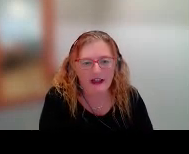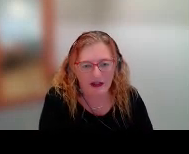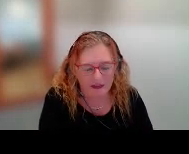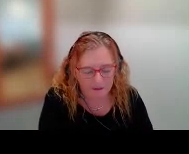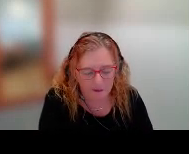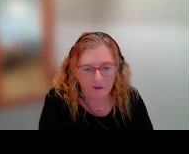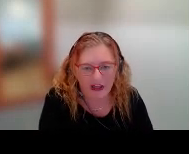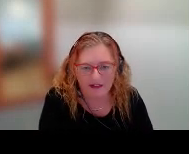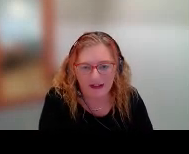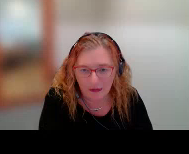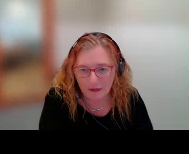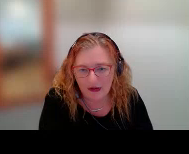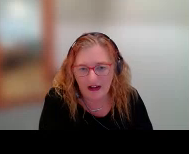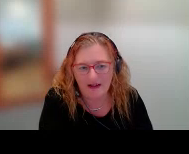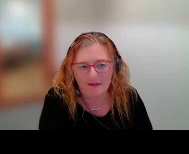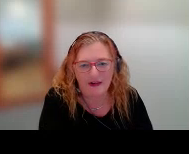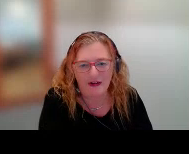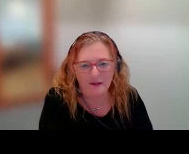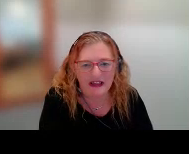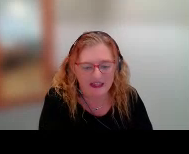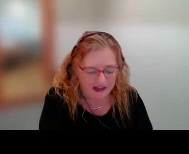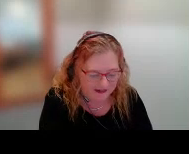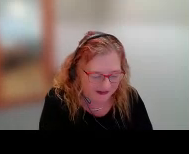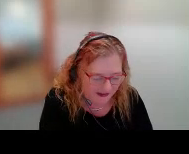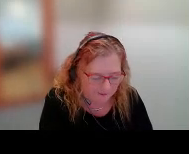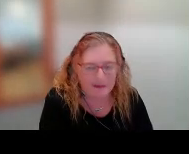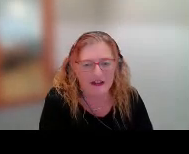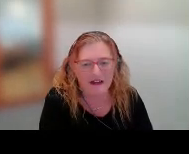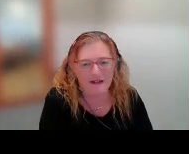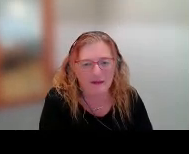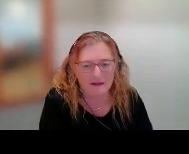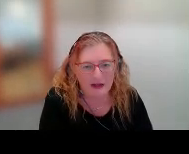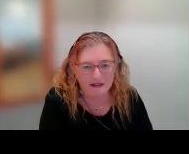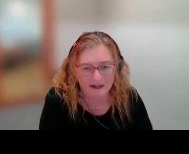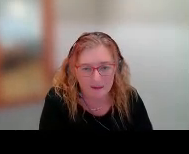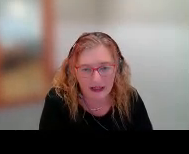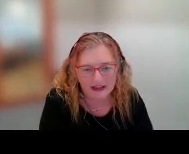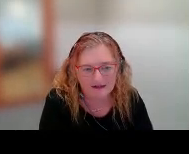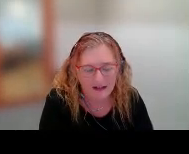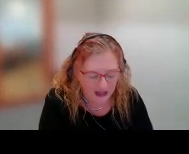month for phase two. So big thanks to everyone who's been participating.